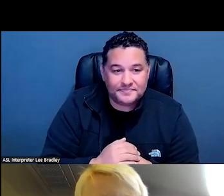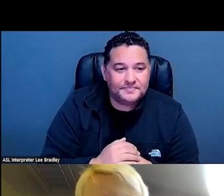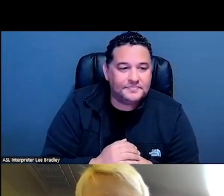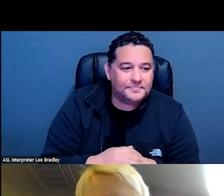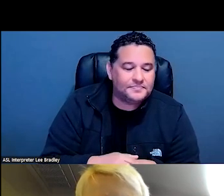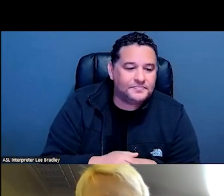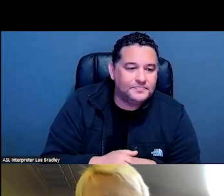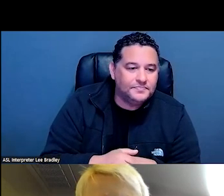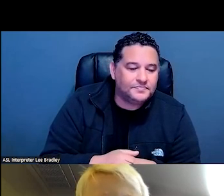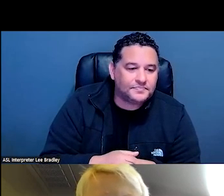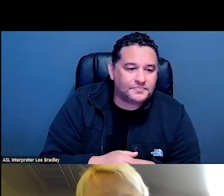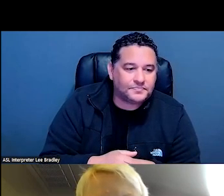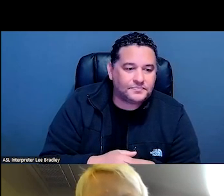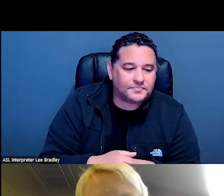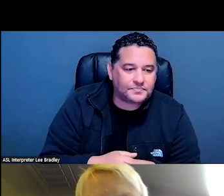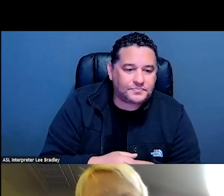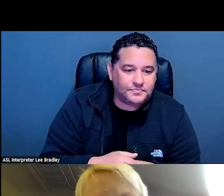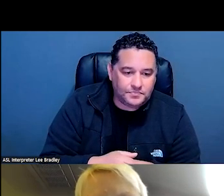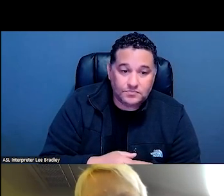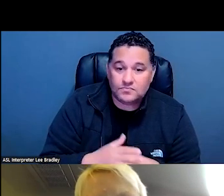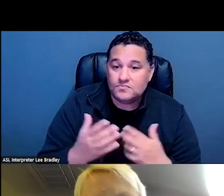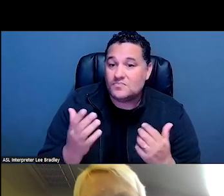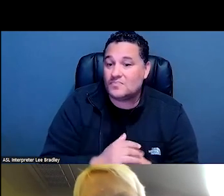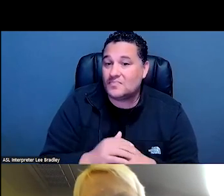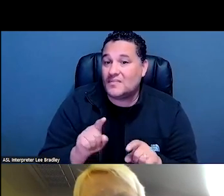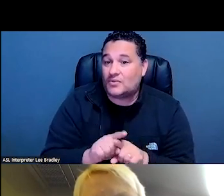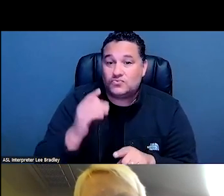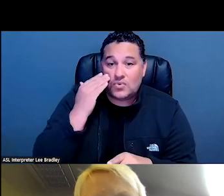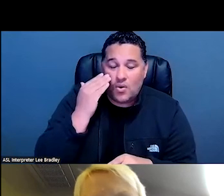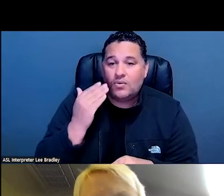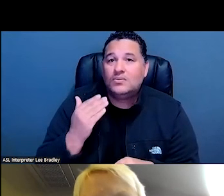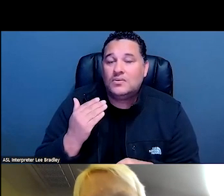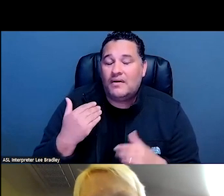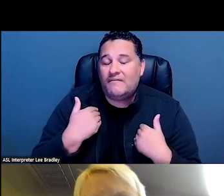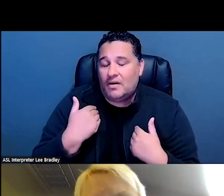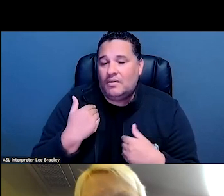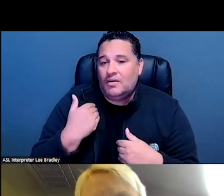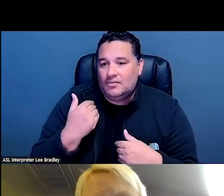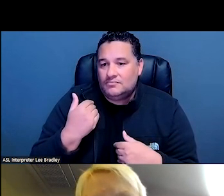INTEREST OF TIME. ALL I WILL SAY. THANK YOU.